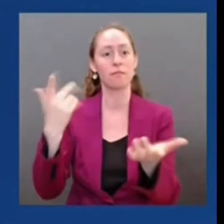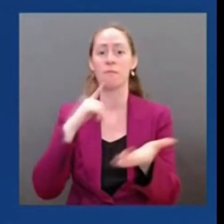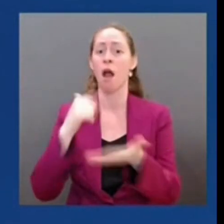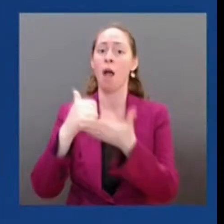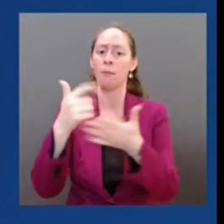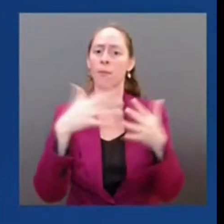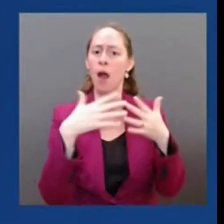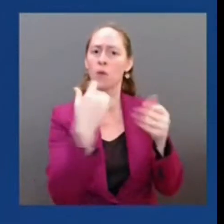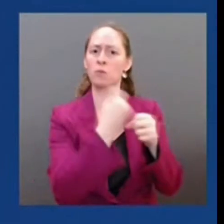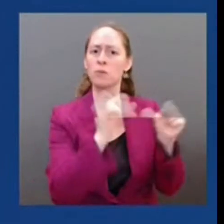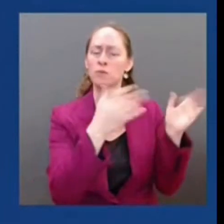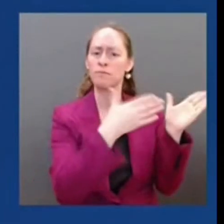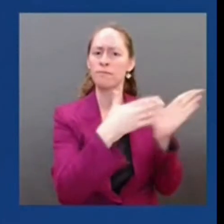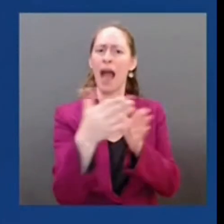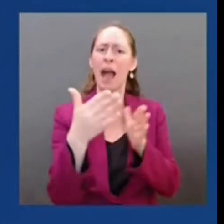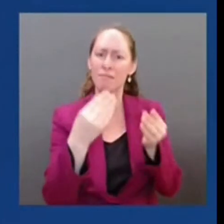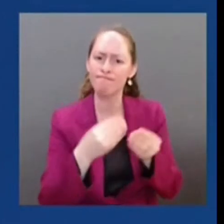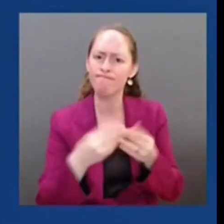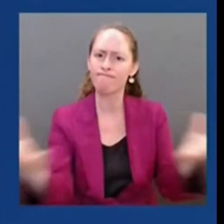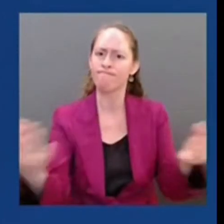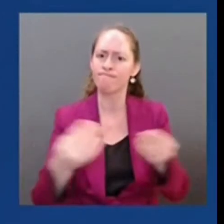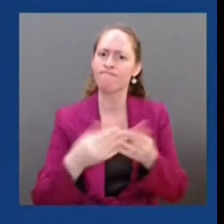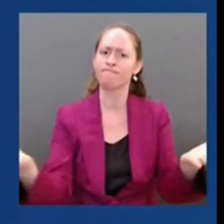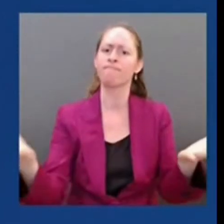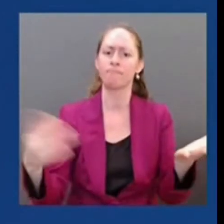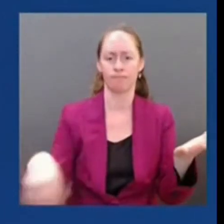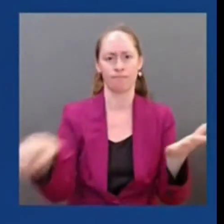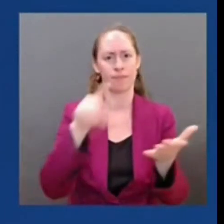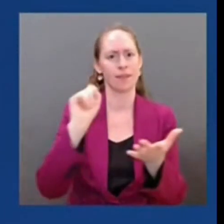LOT OF WORK AND RESOURCES THAT